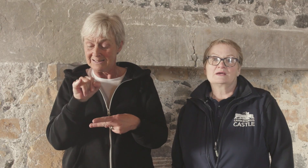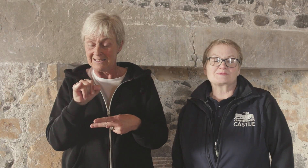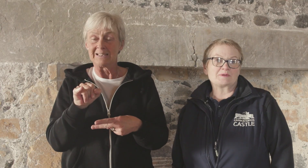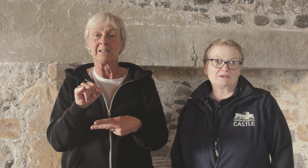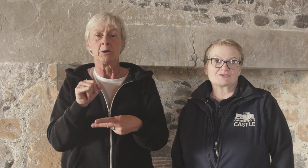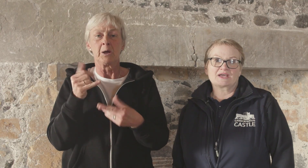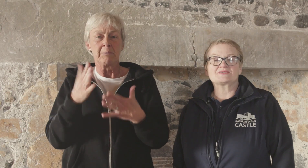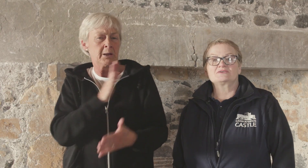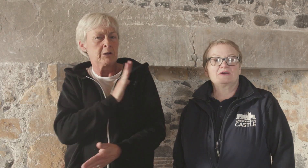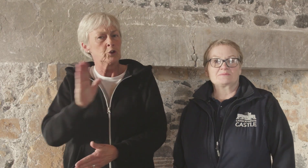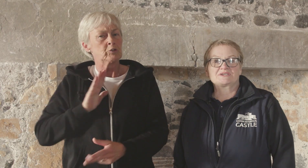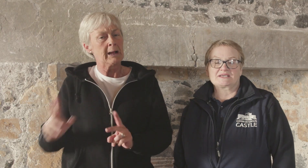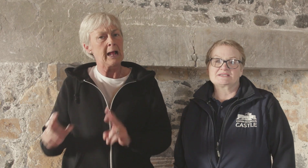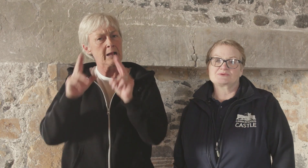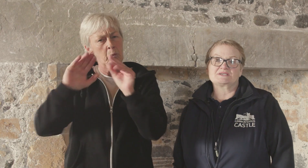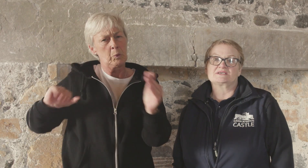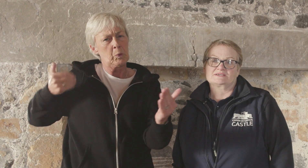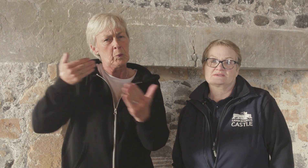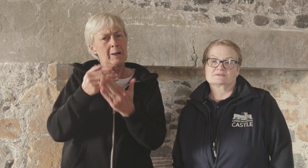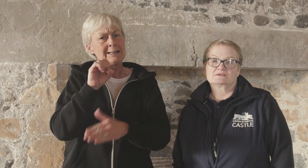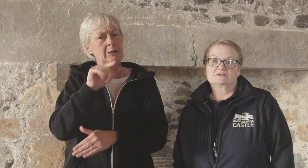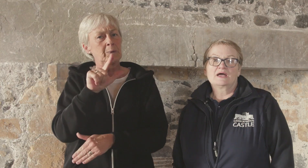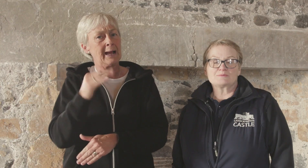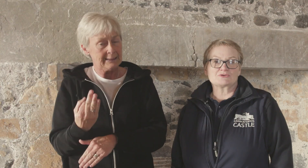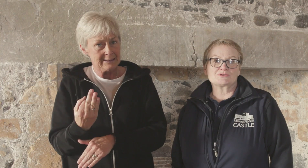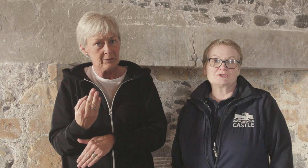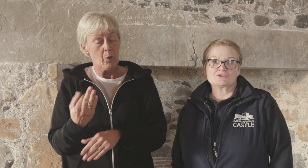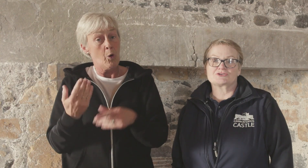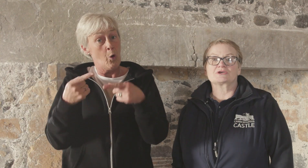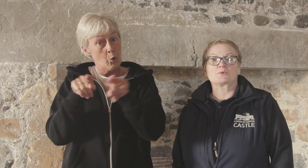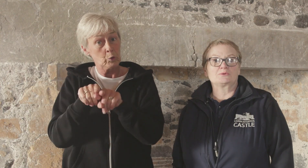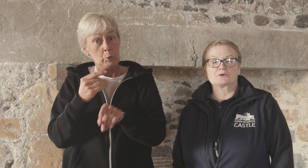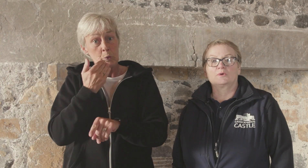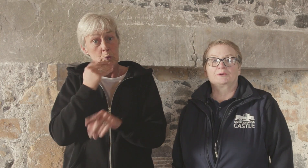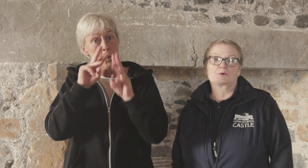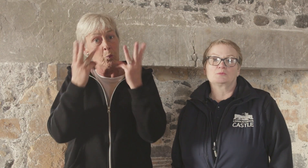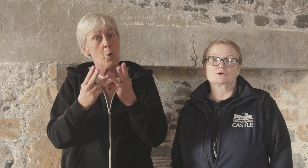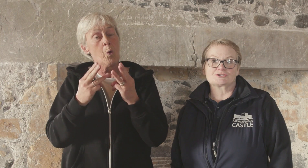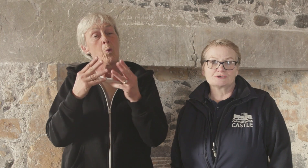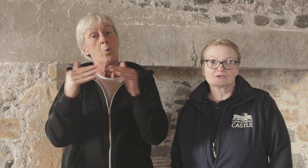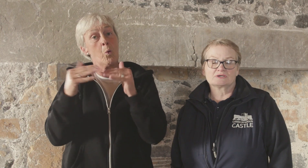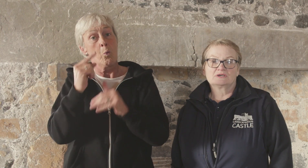It's been a military castle right up to 1928. It was also in use during World War I and World War II.